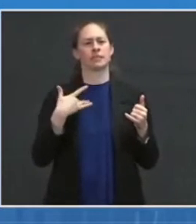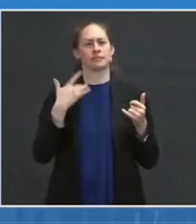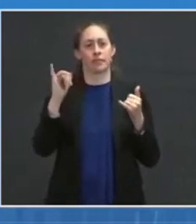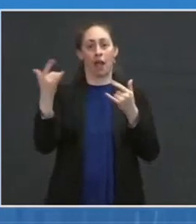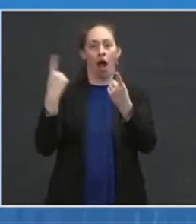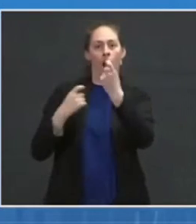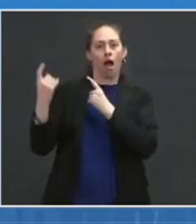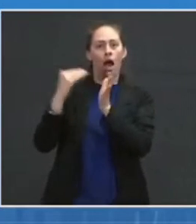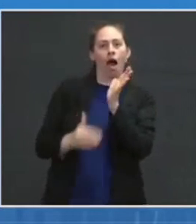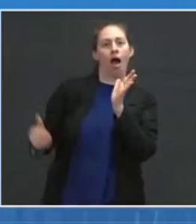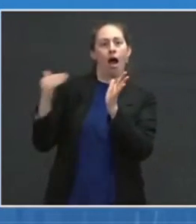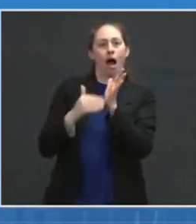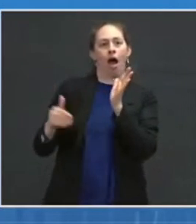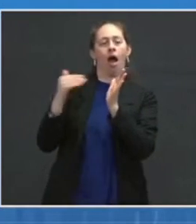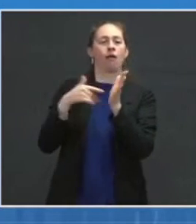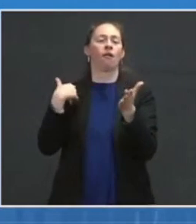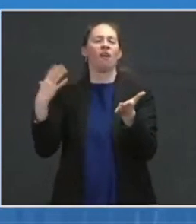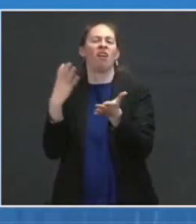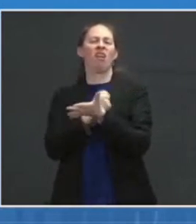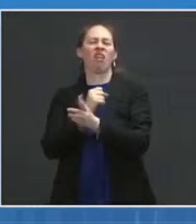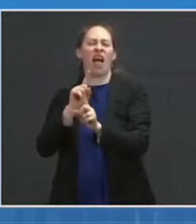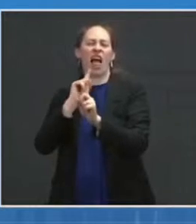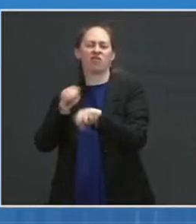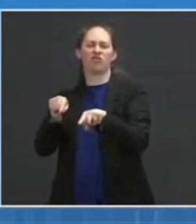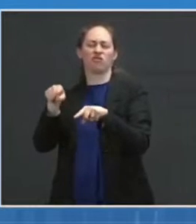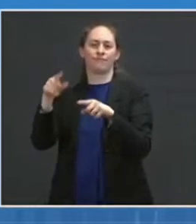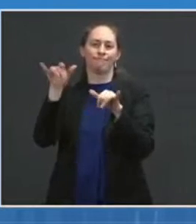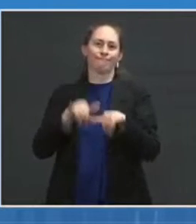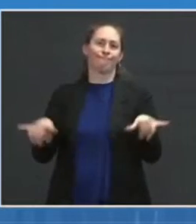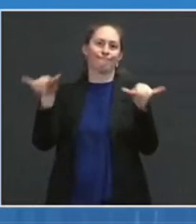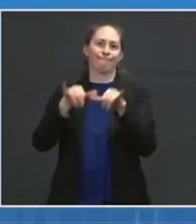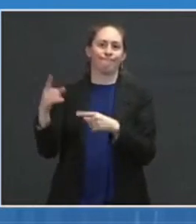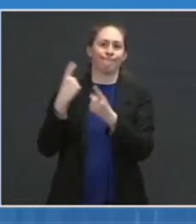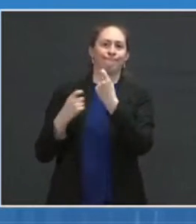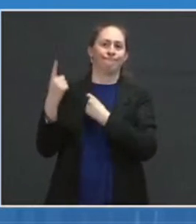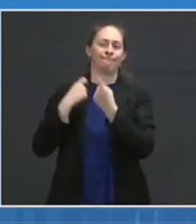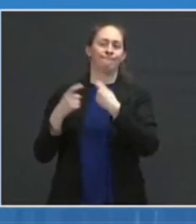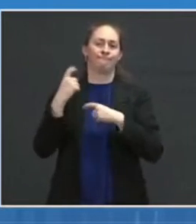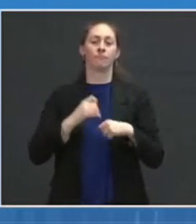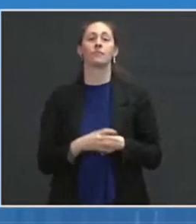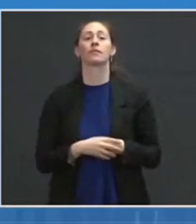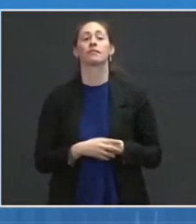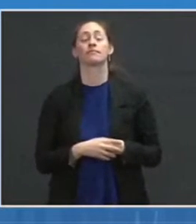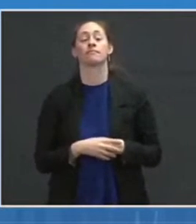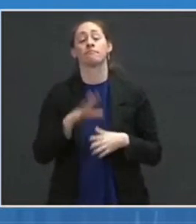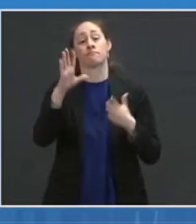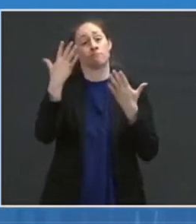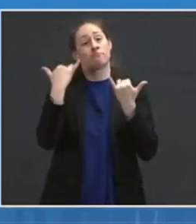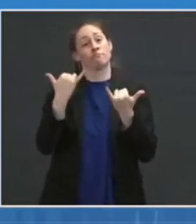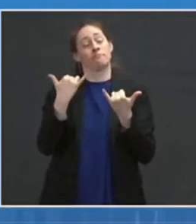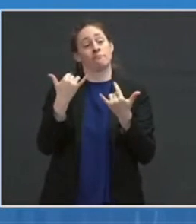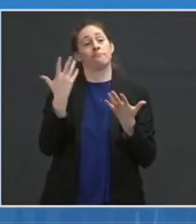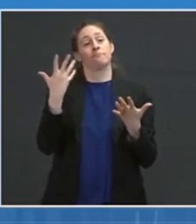AND THEN TOO AS I'VE DONE IN THE PAST, PICK OUT A QUESTION I BELIEVE IS BEING ASKED MORE FREQUENTLY TO TRY TO